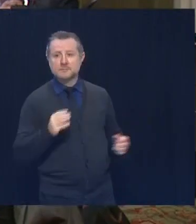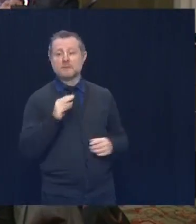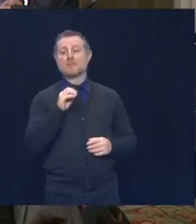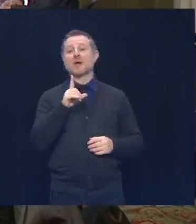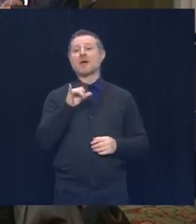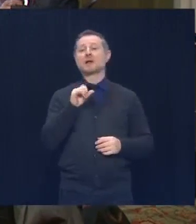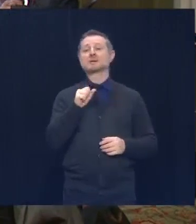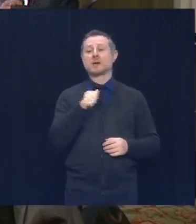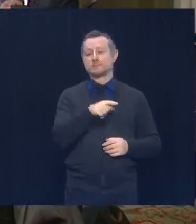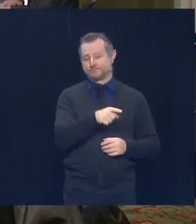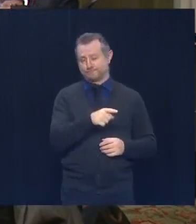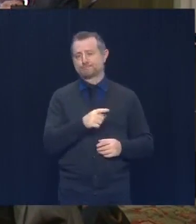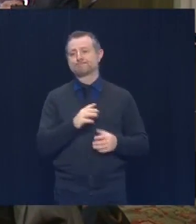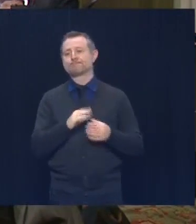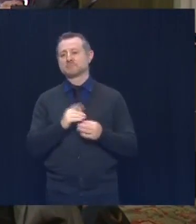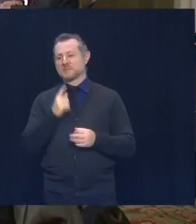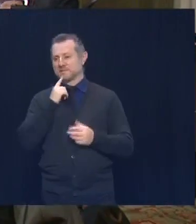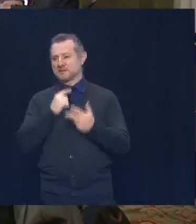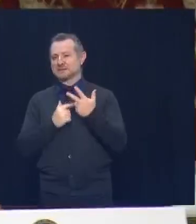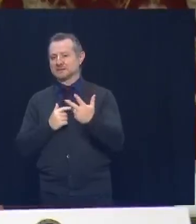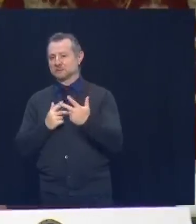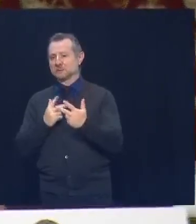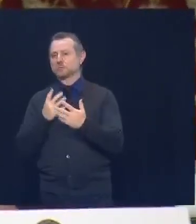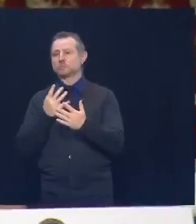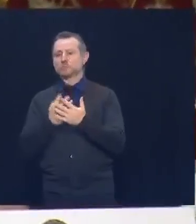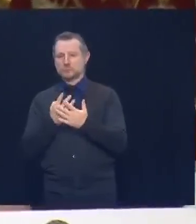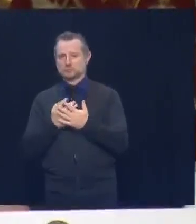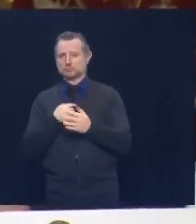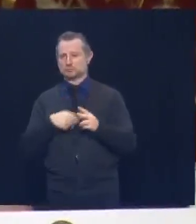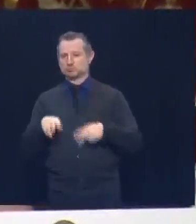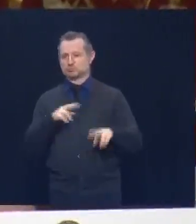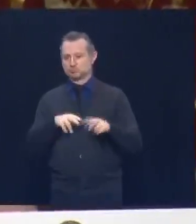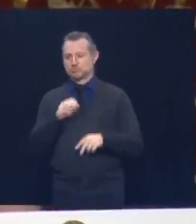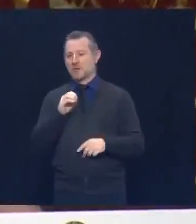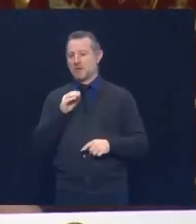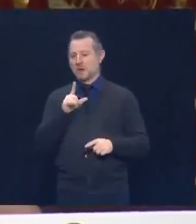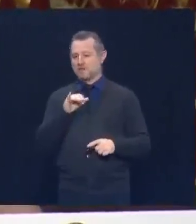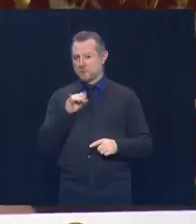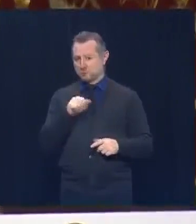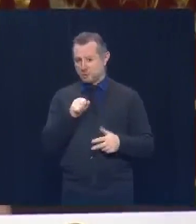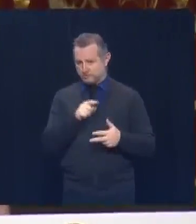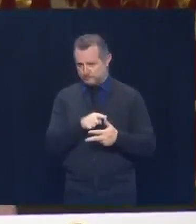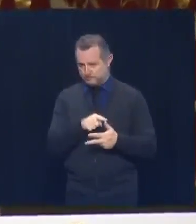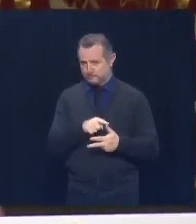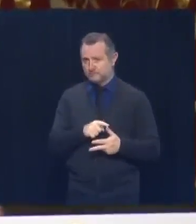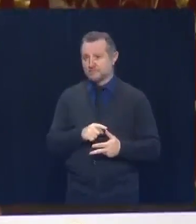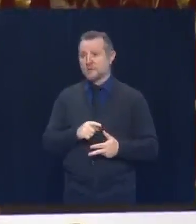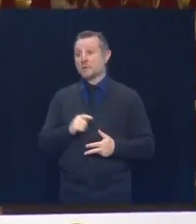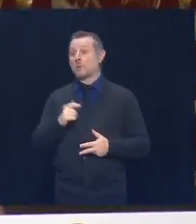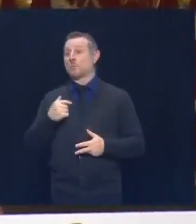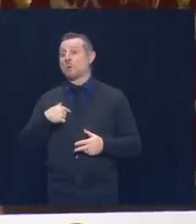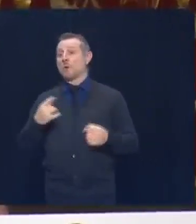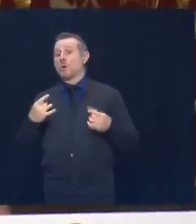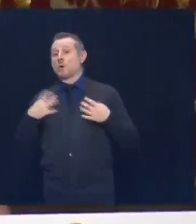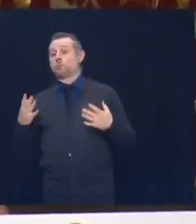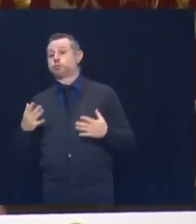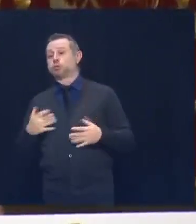THAN THE GENERAL POPULATION, BELIEVE IT OR NOT. MYRA, I CAN'T SPEAK TO. DOES ANYONE KNOW? THREE PRISONS MONITORING VERY